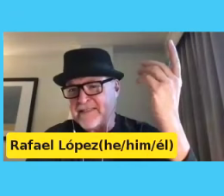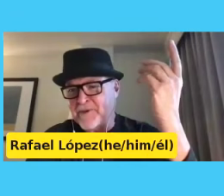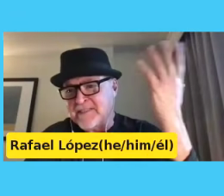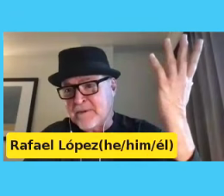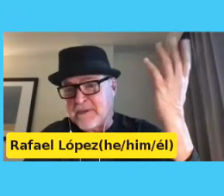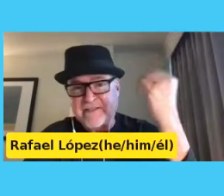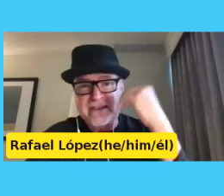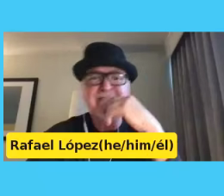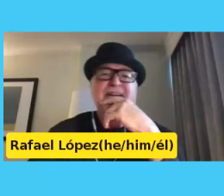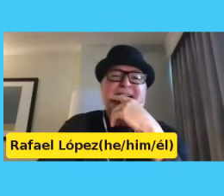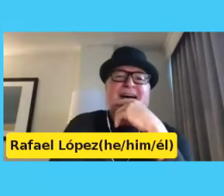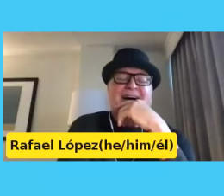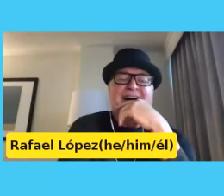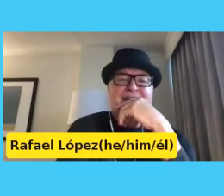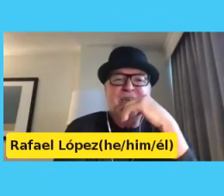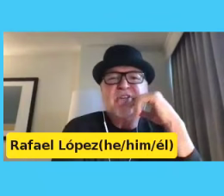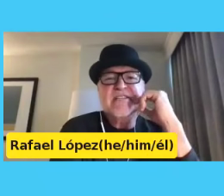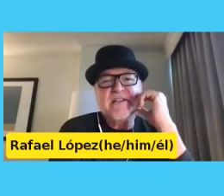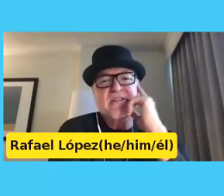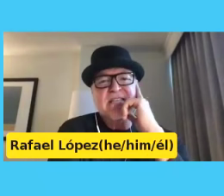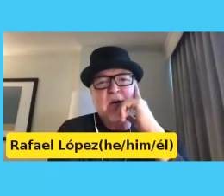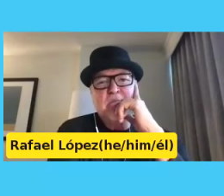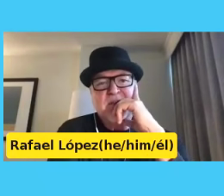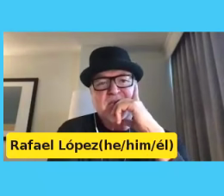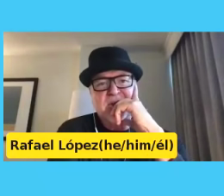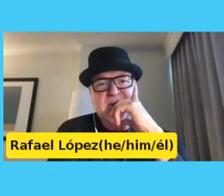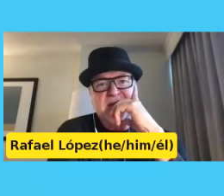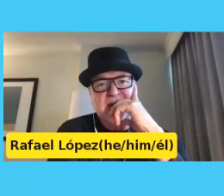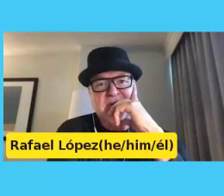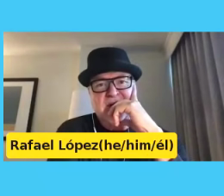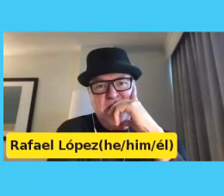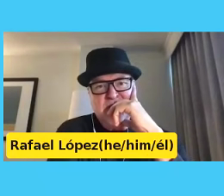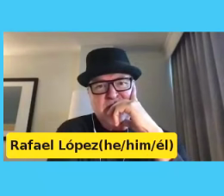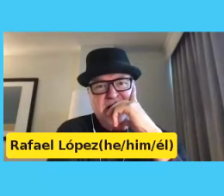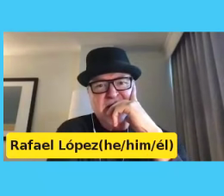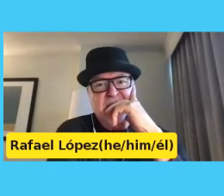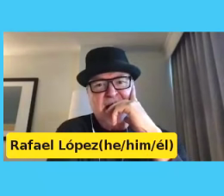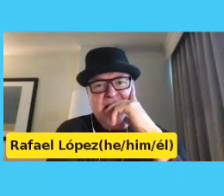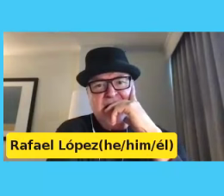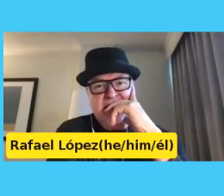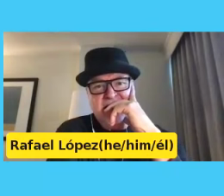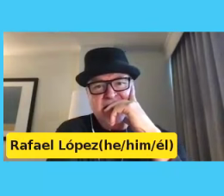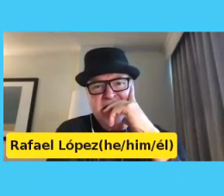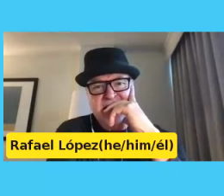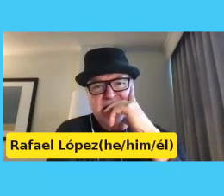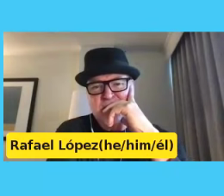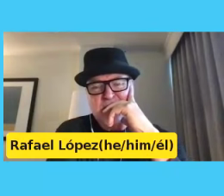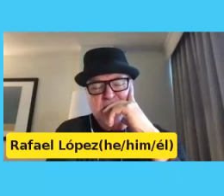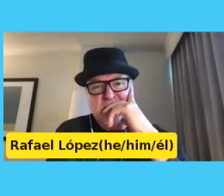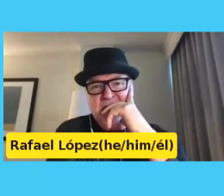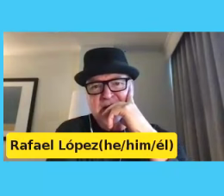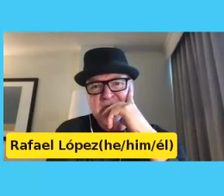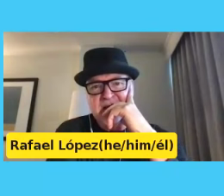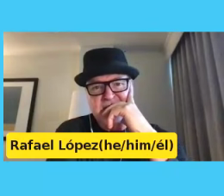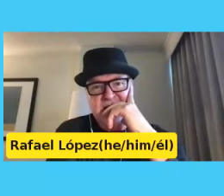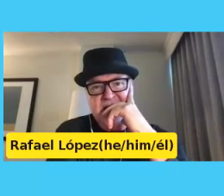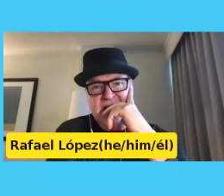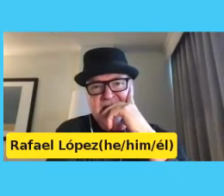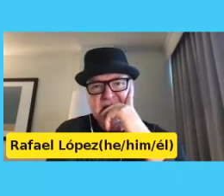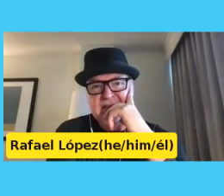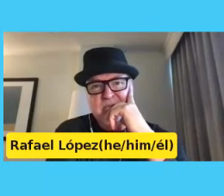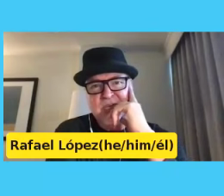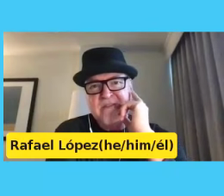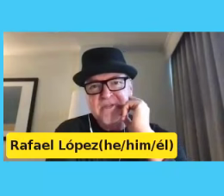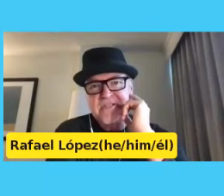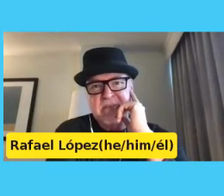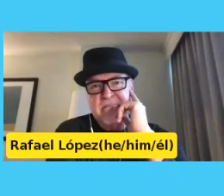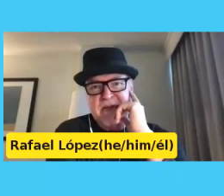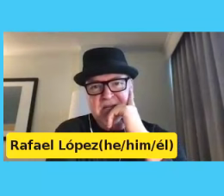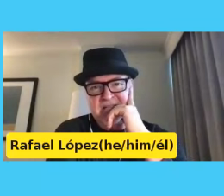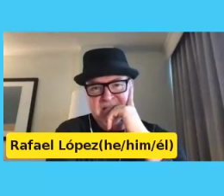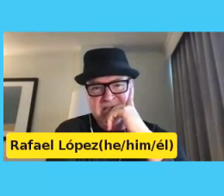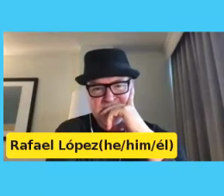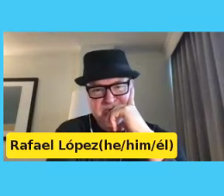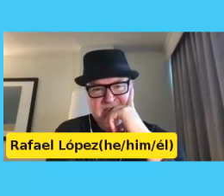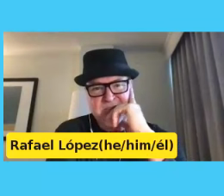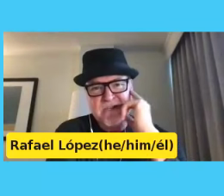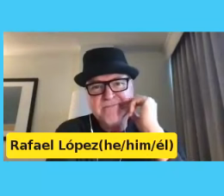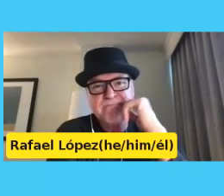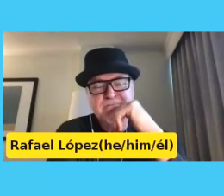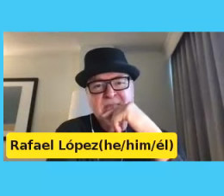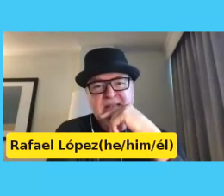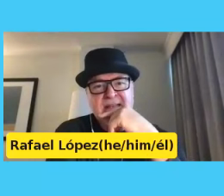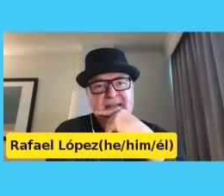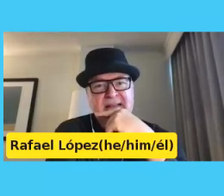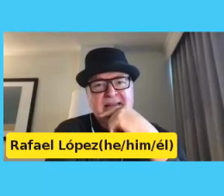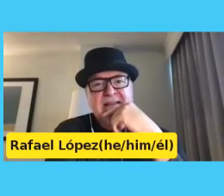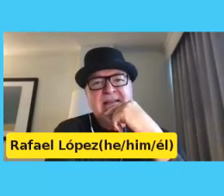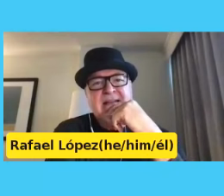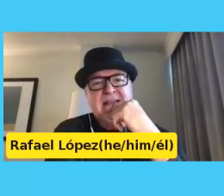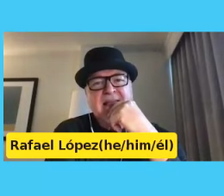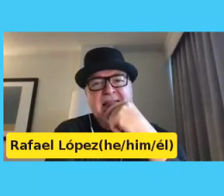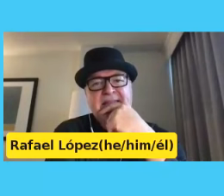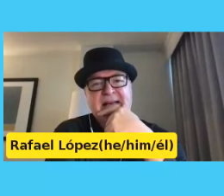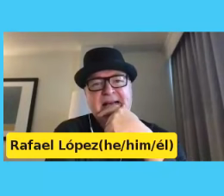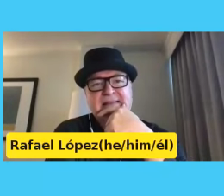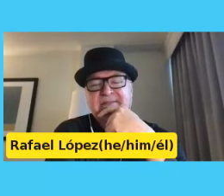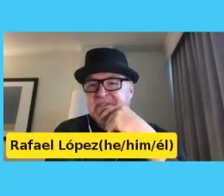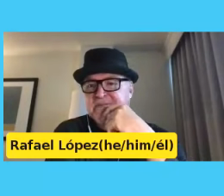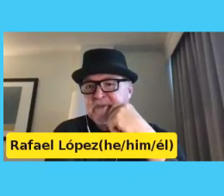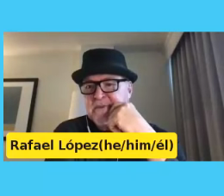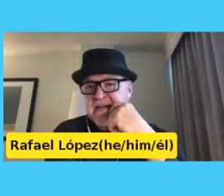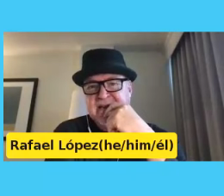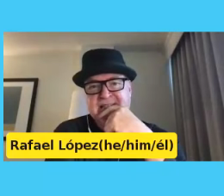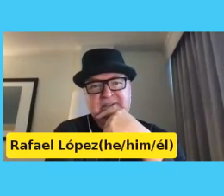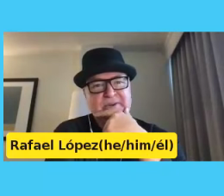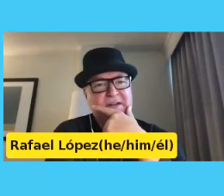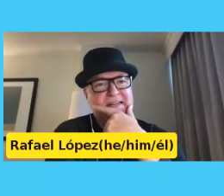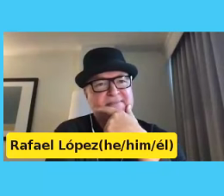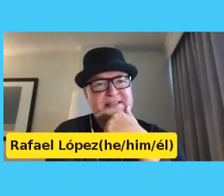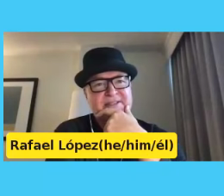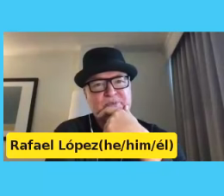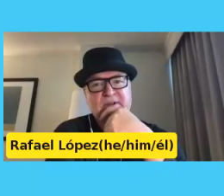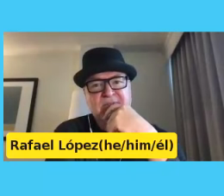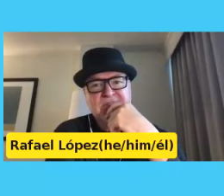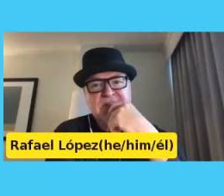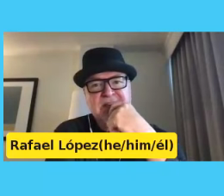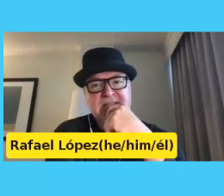take care of it. It continues to grow with the additional mural and the community garden. Next one. These are the biggest rewards, seeing the eyes of these kids painting the huge thing they never painted before, knowing it going to be here for a very very long time. Next